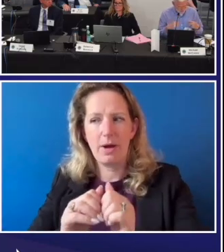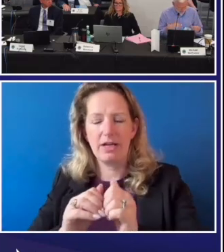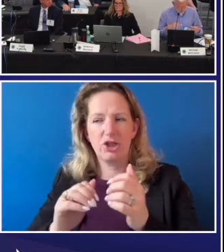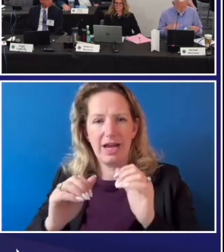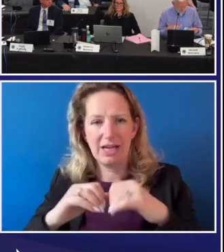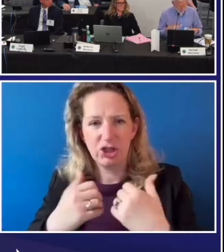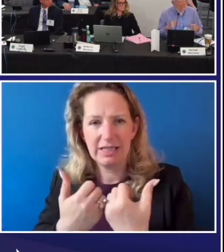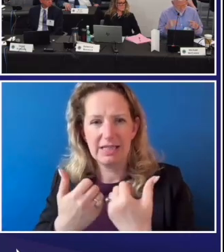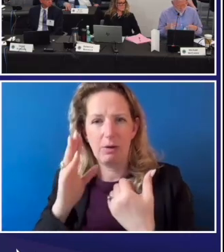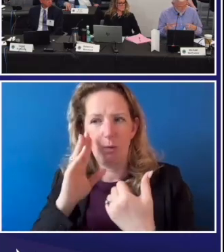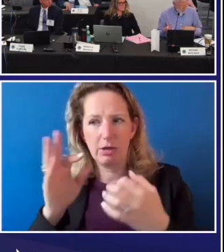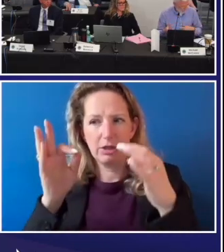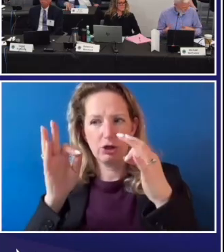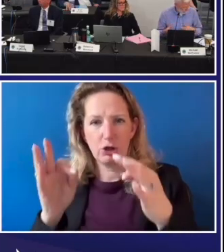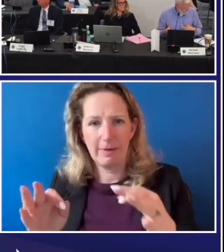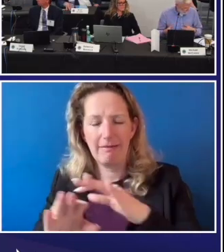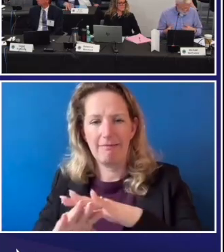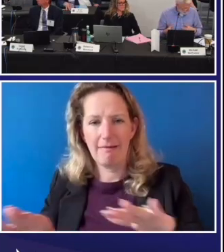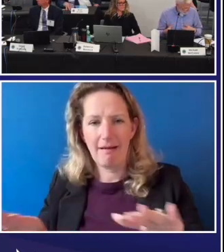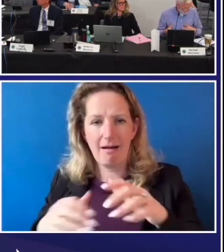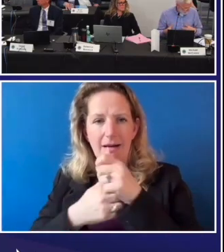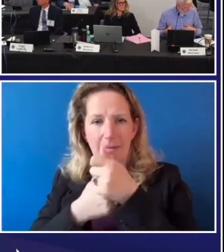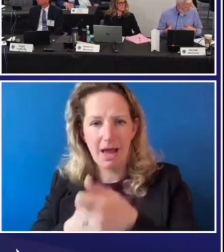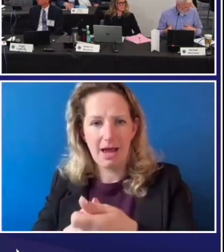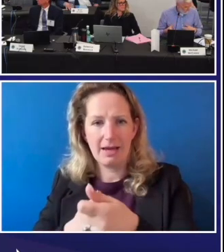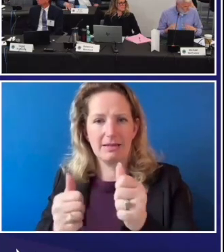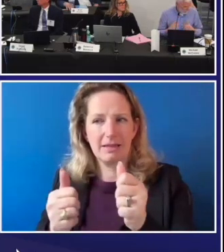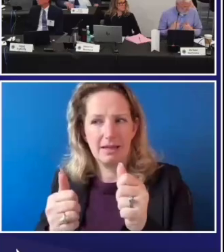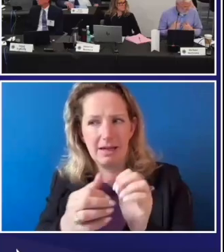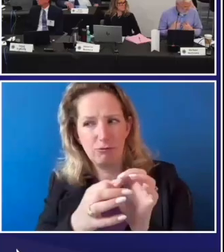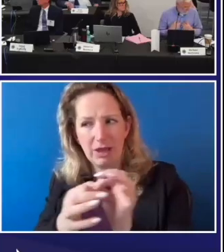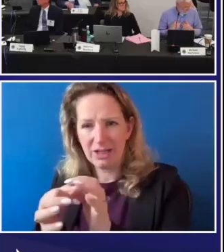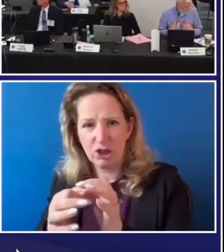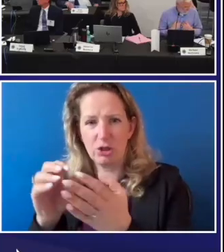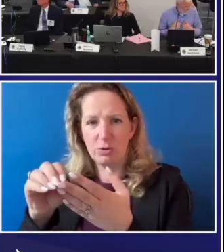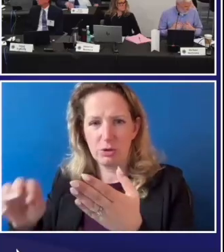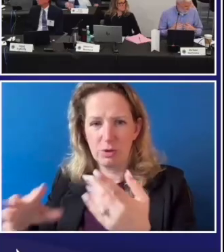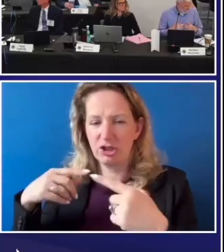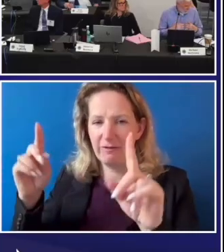non-compliance in relation to student achievement. That to me is the more imp- why